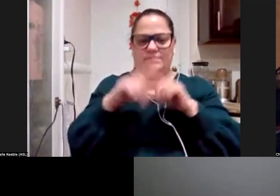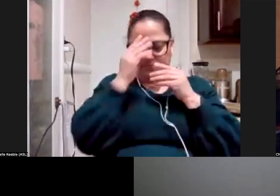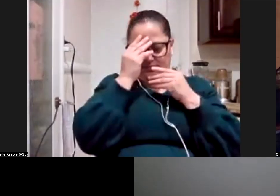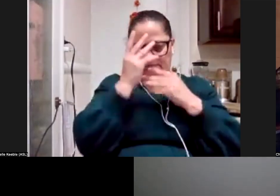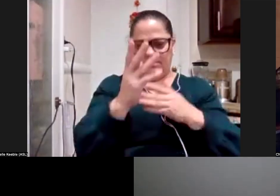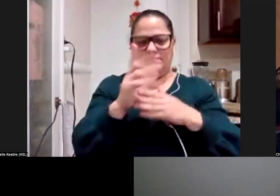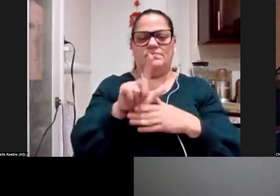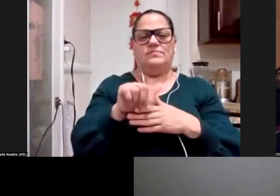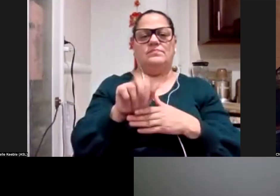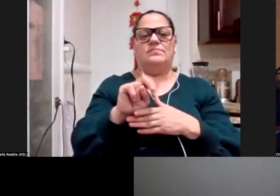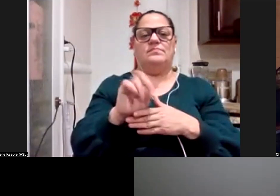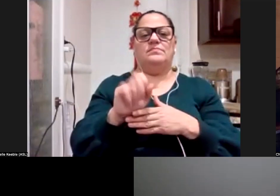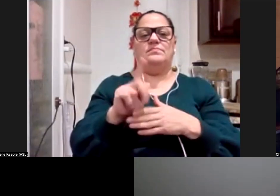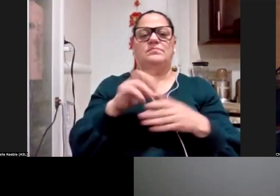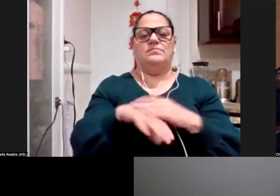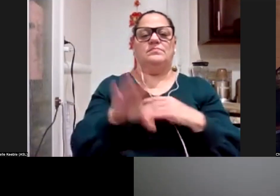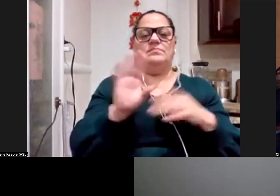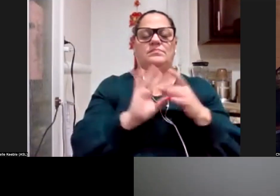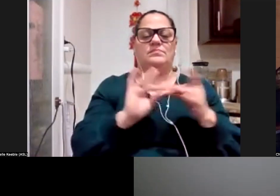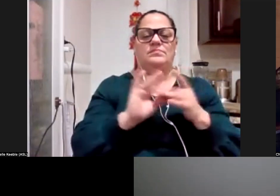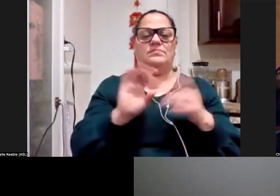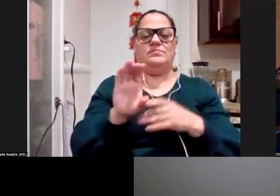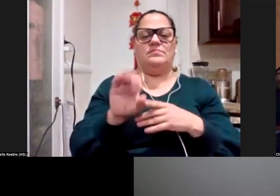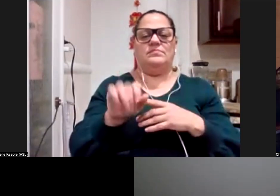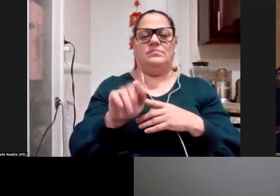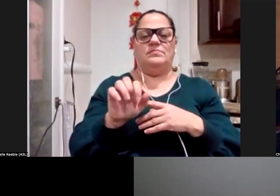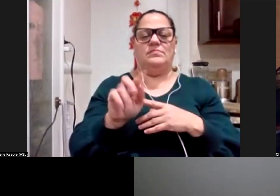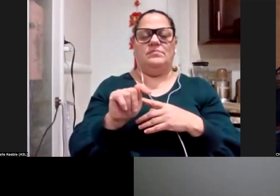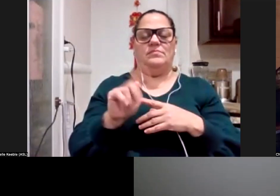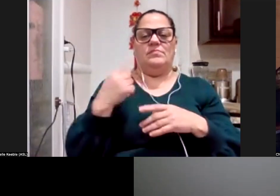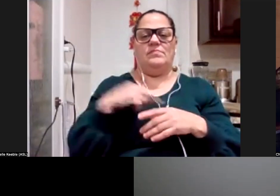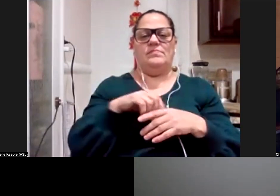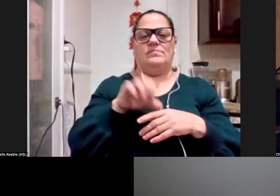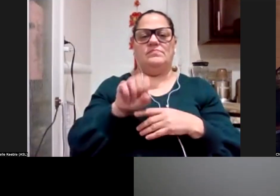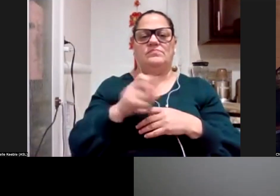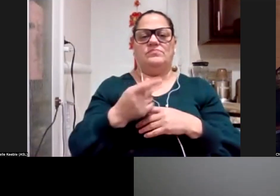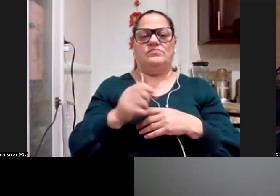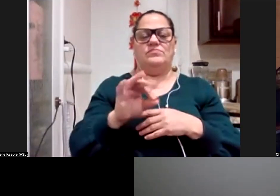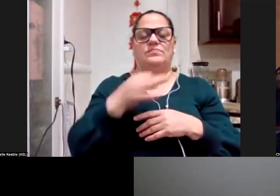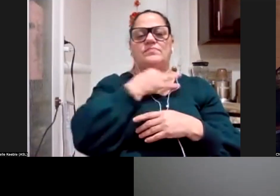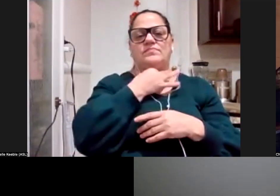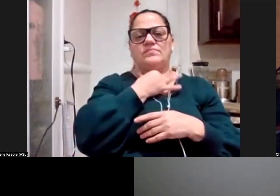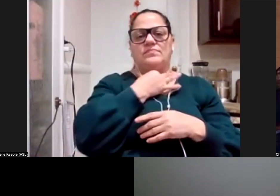in the chat. Um Sharon's asking curious, is the museum right on the campus of the